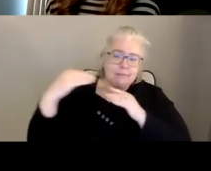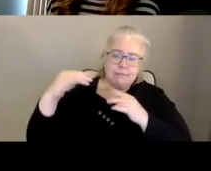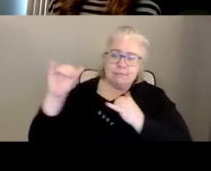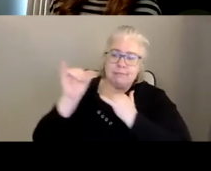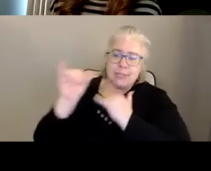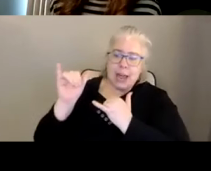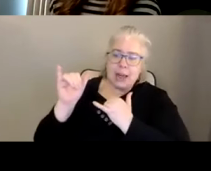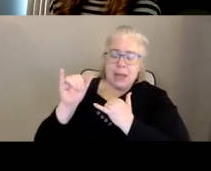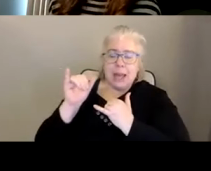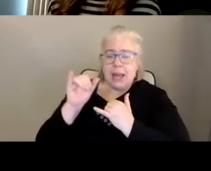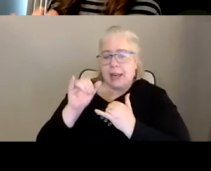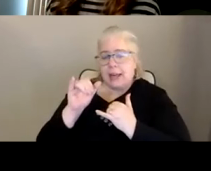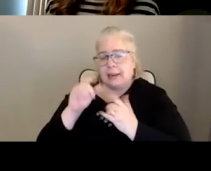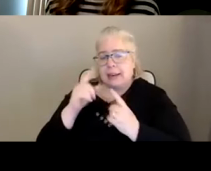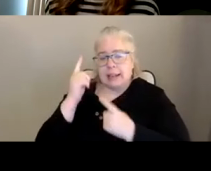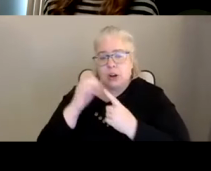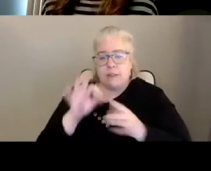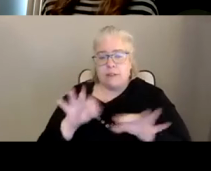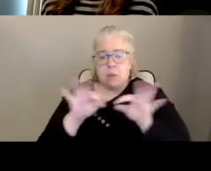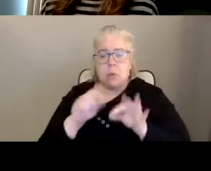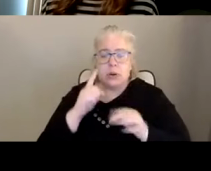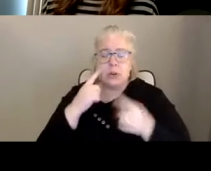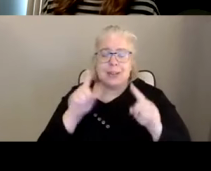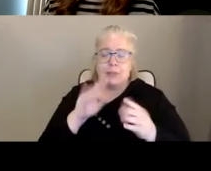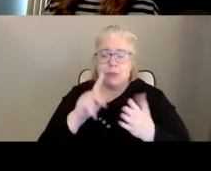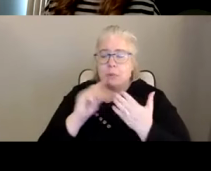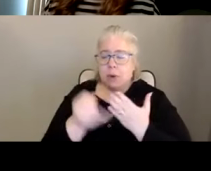to the success of your project, then that's a great place to start.